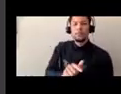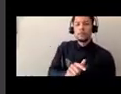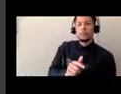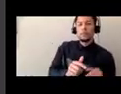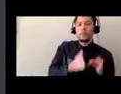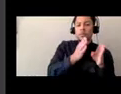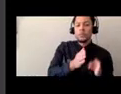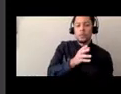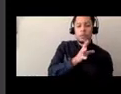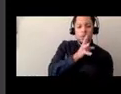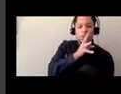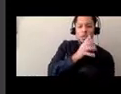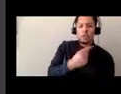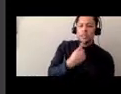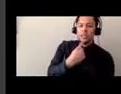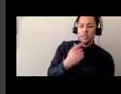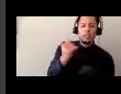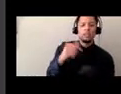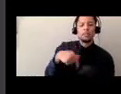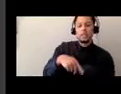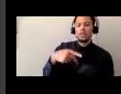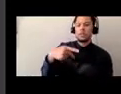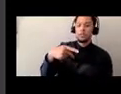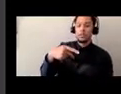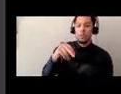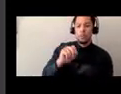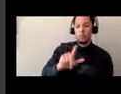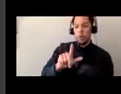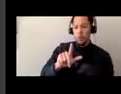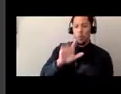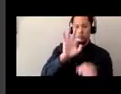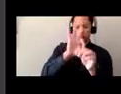And we'll be happy to assist. Sharon Brisolara: And thank you for responding.